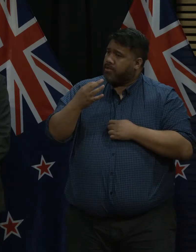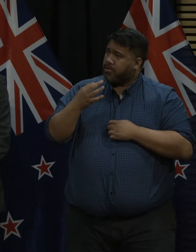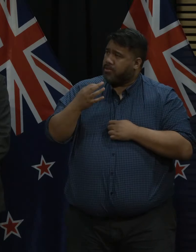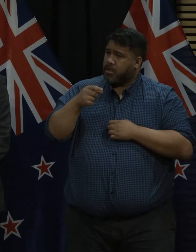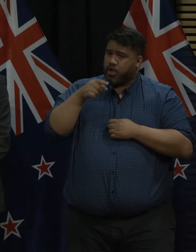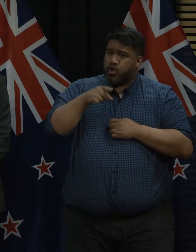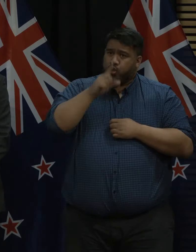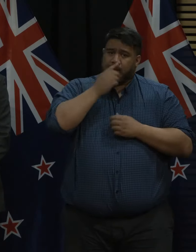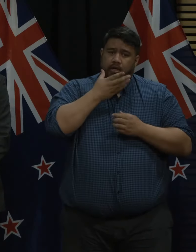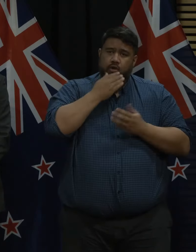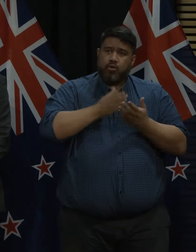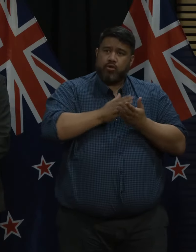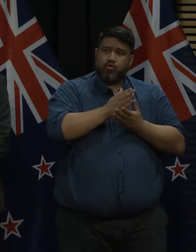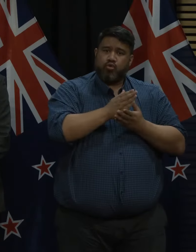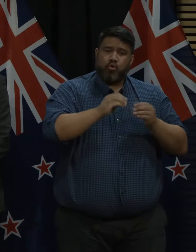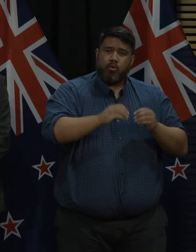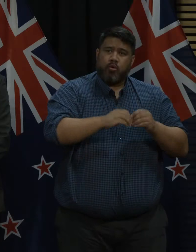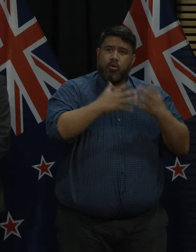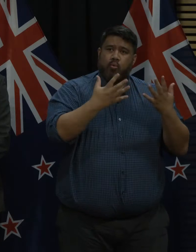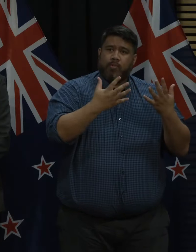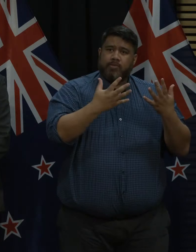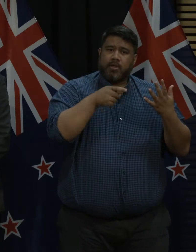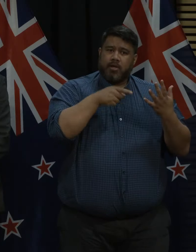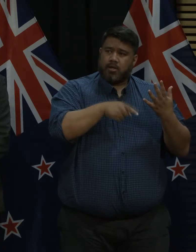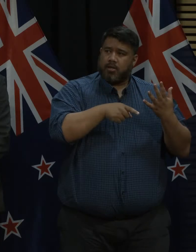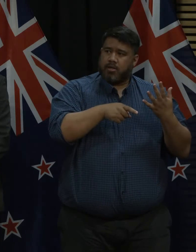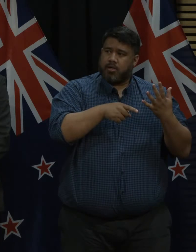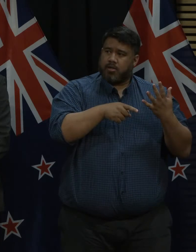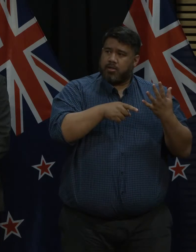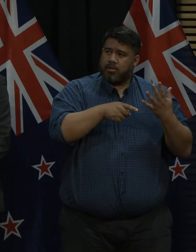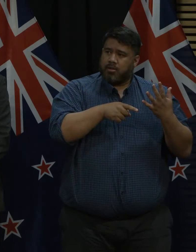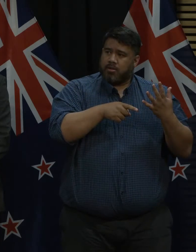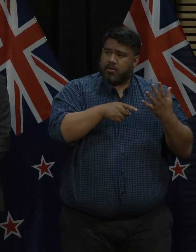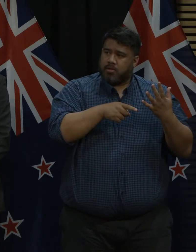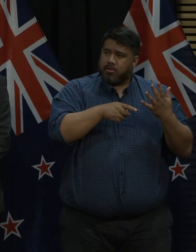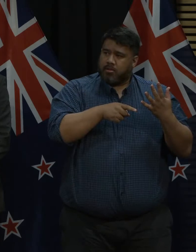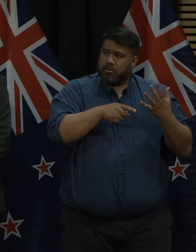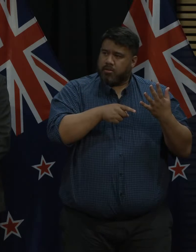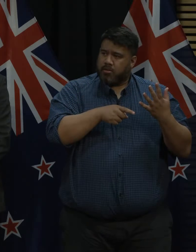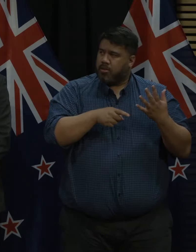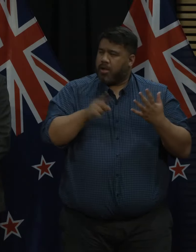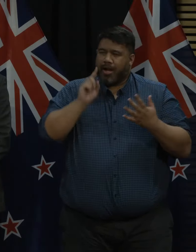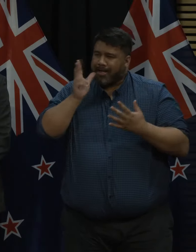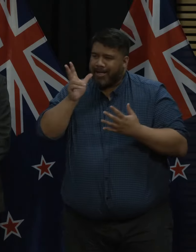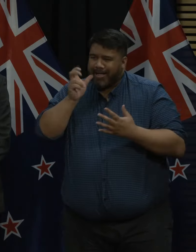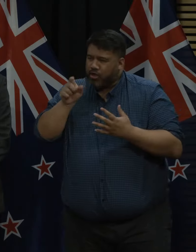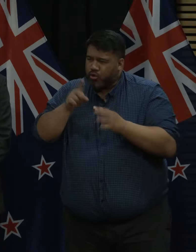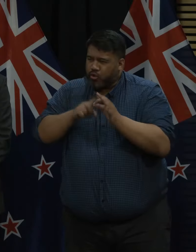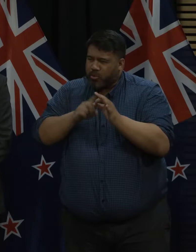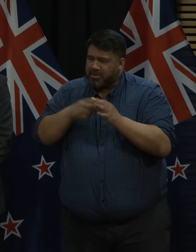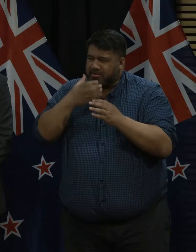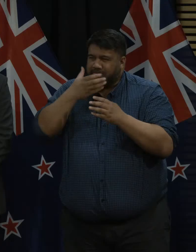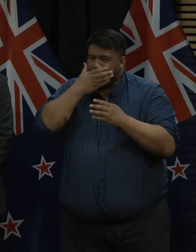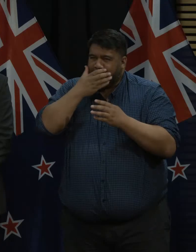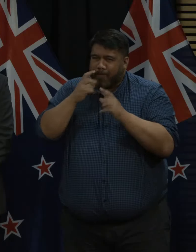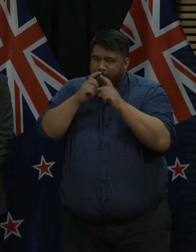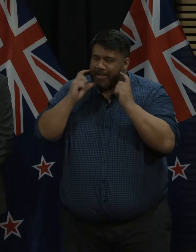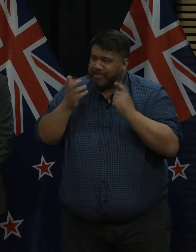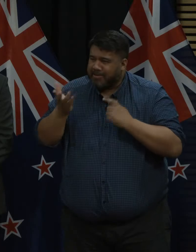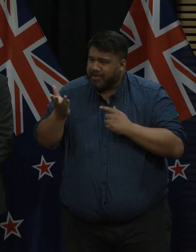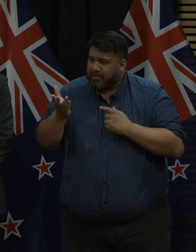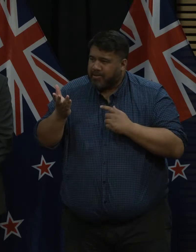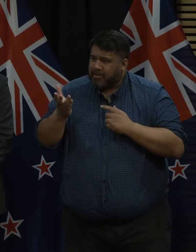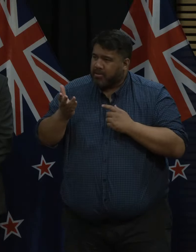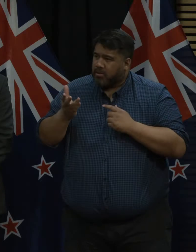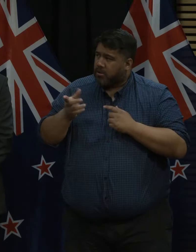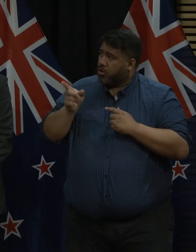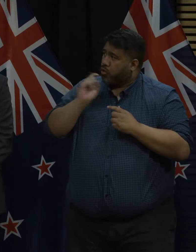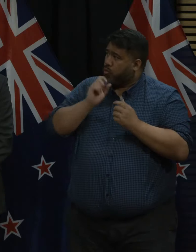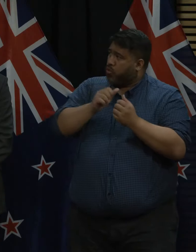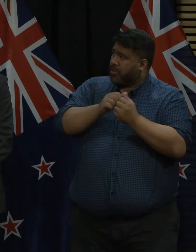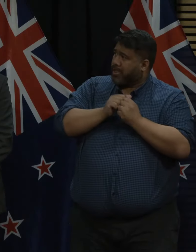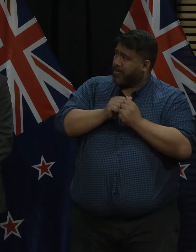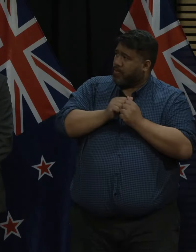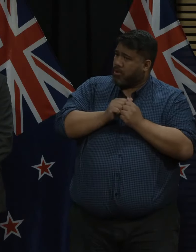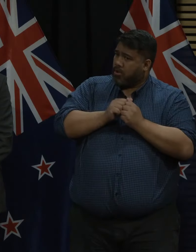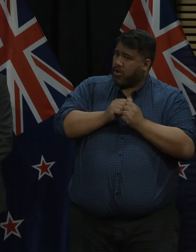engagement.